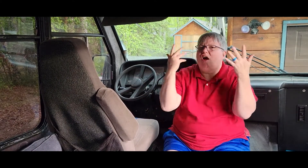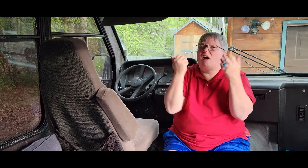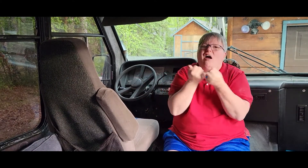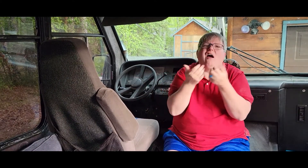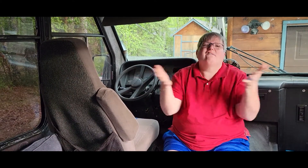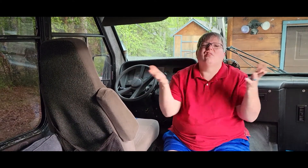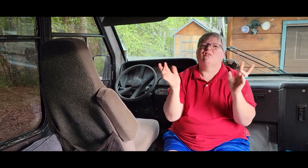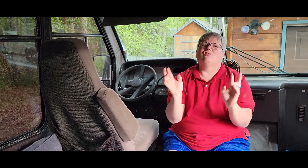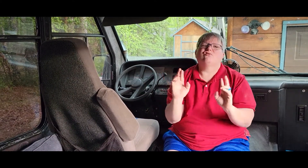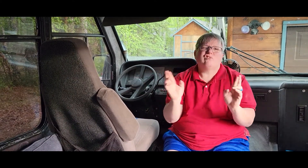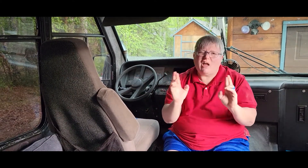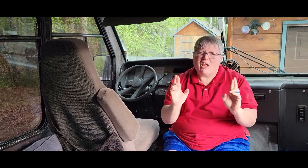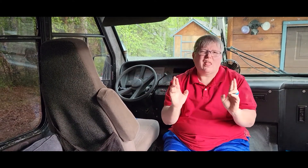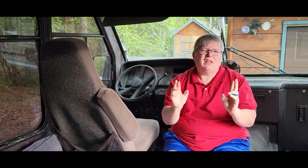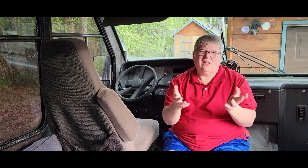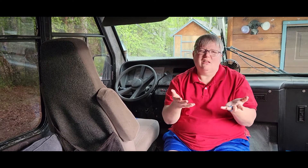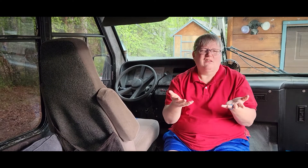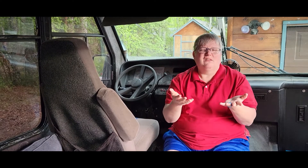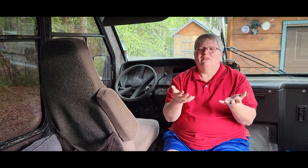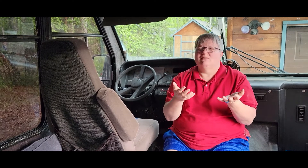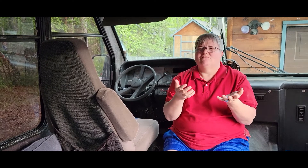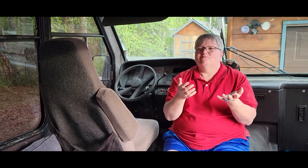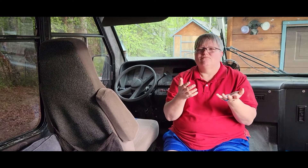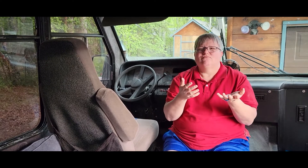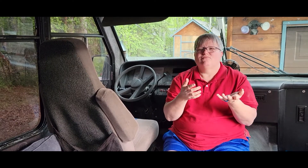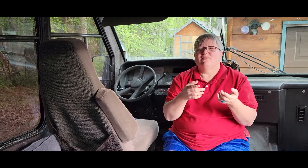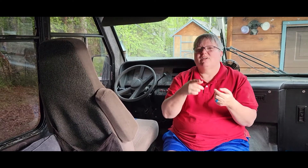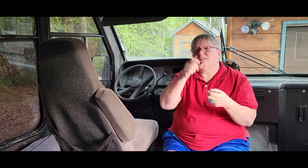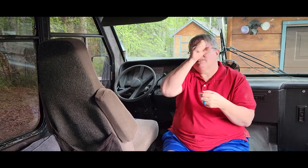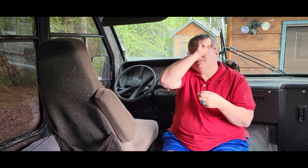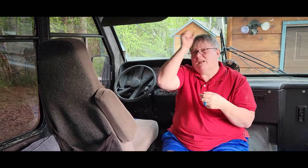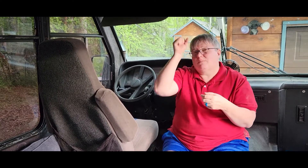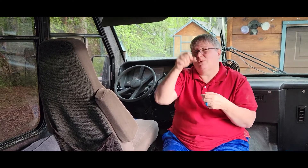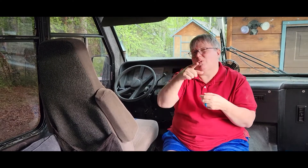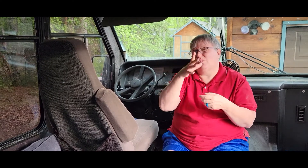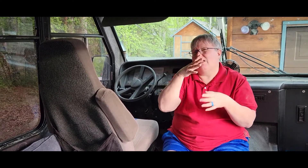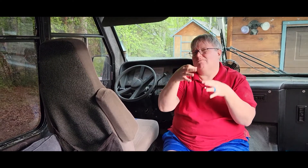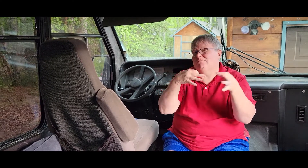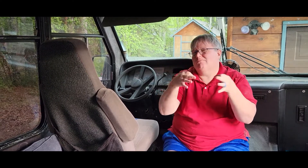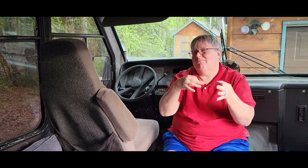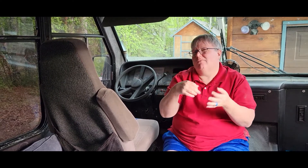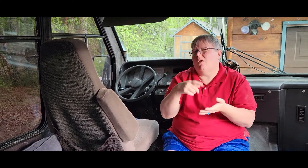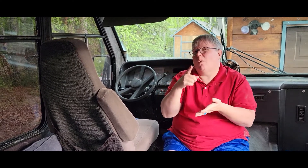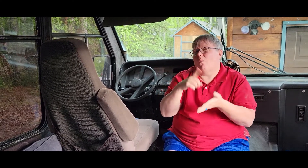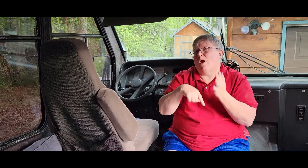It already has everything ready. So you know Summer's going to explain a little bit more,